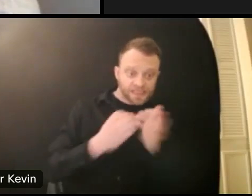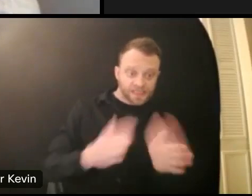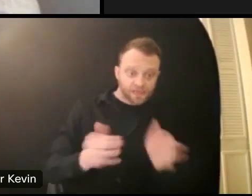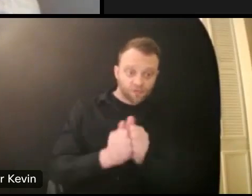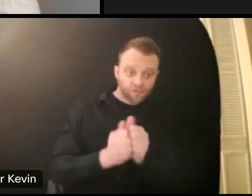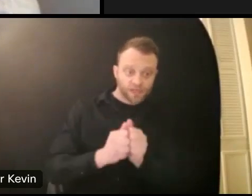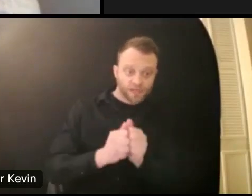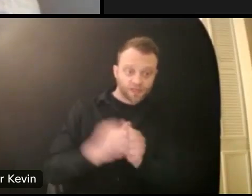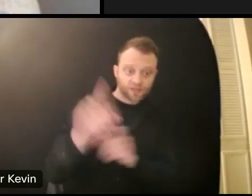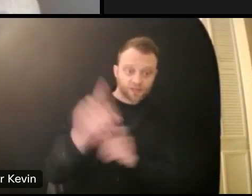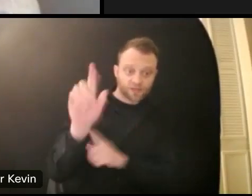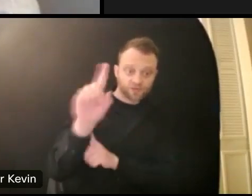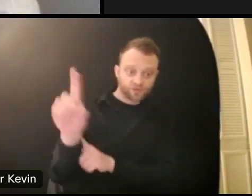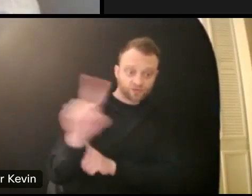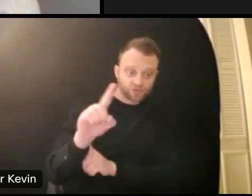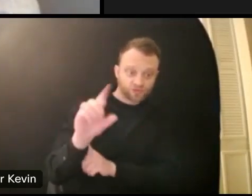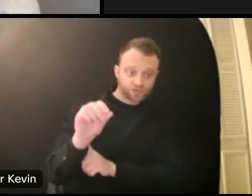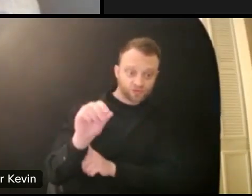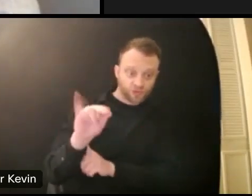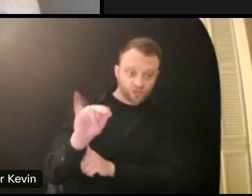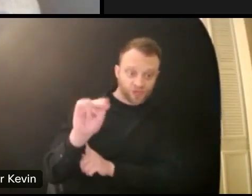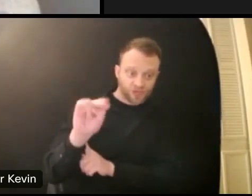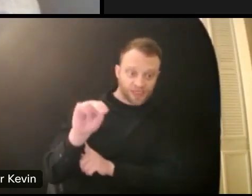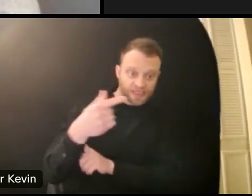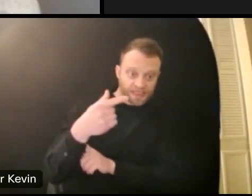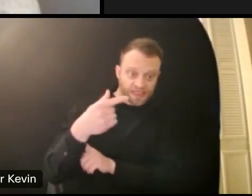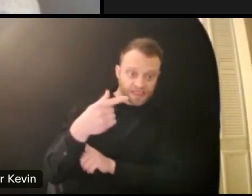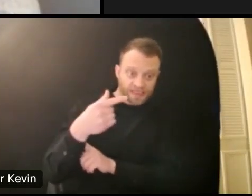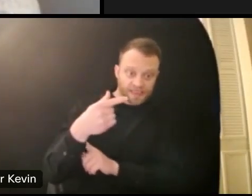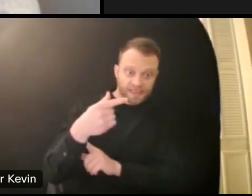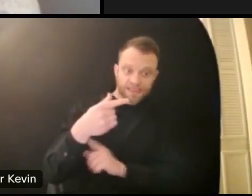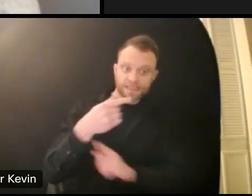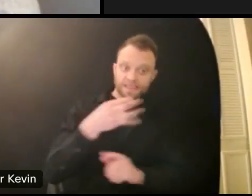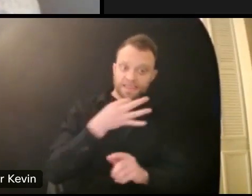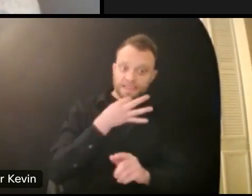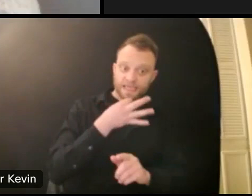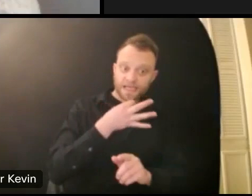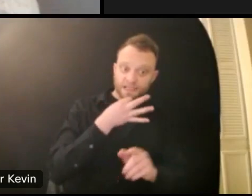together and the Commissioners all play to their strengths and help each other out, it doesn't